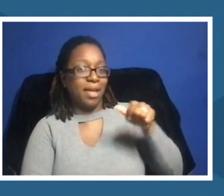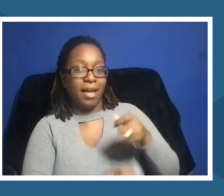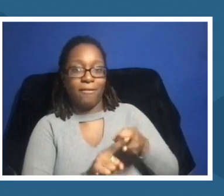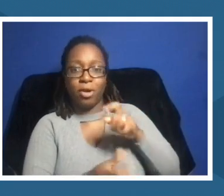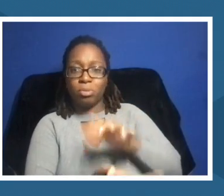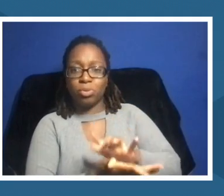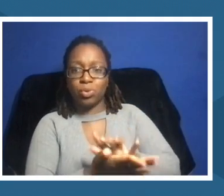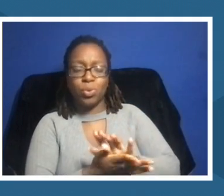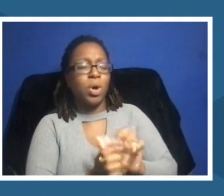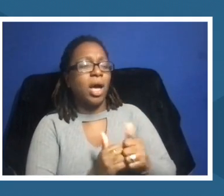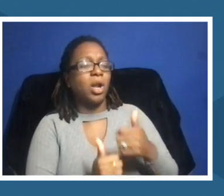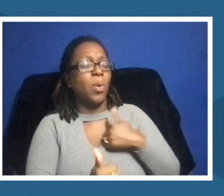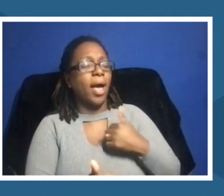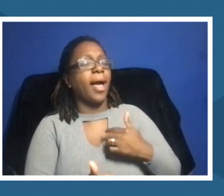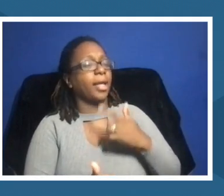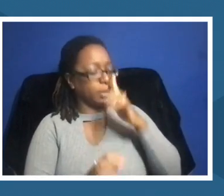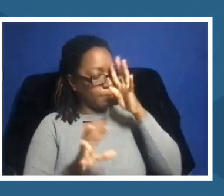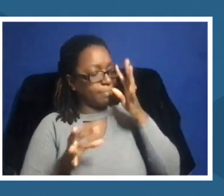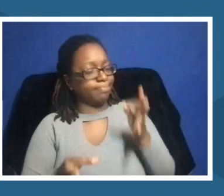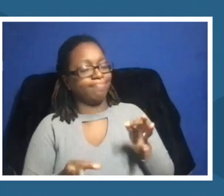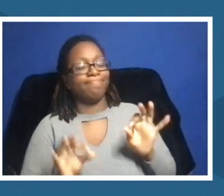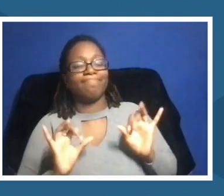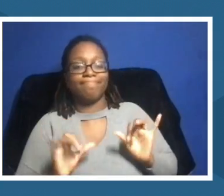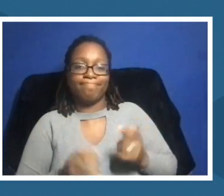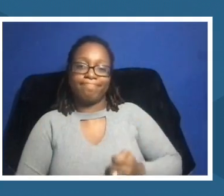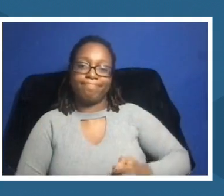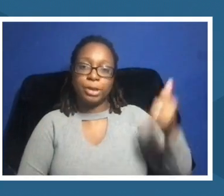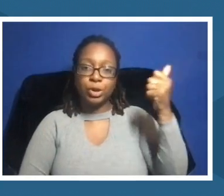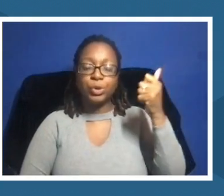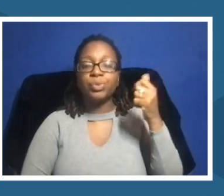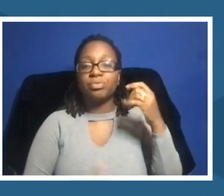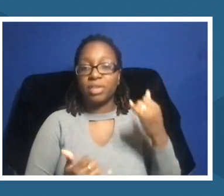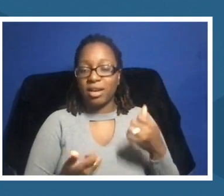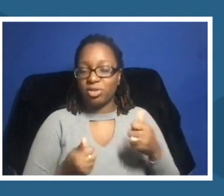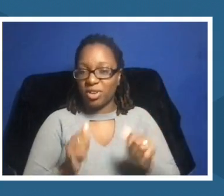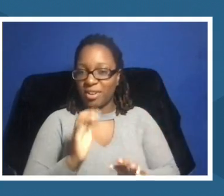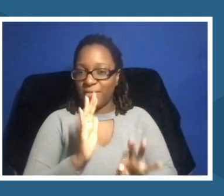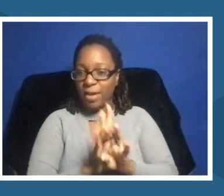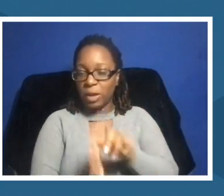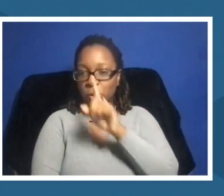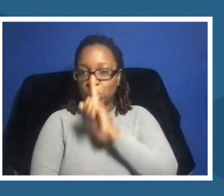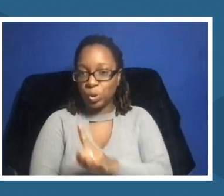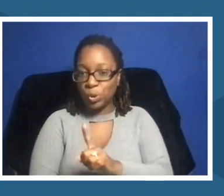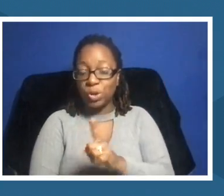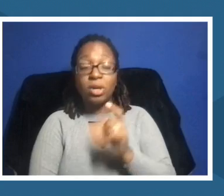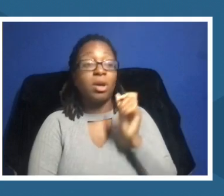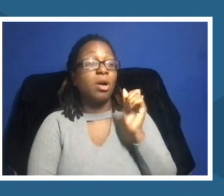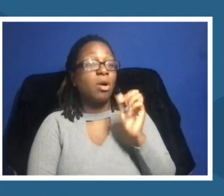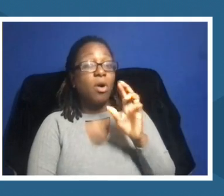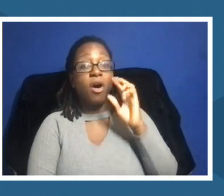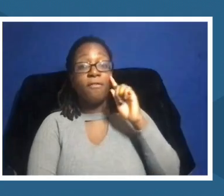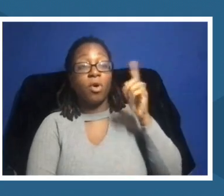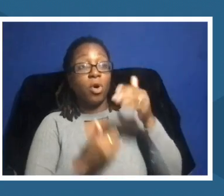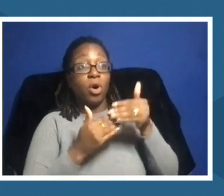able to forge something together to make sure that for future generations this is not something that's happening